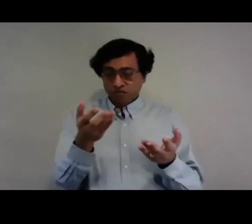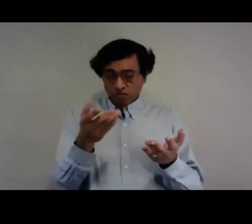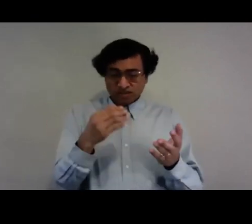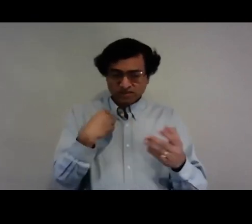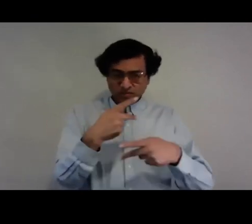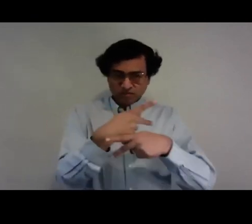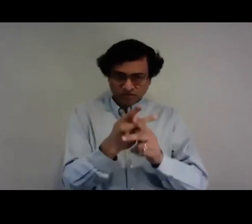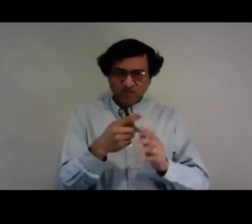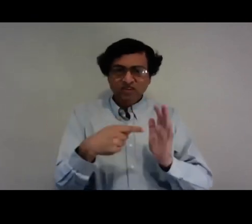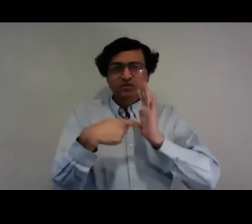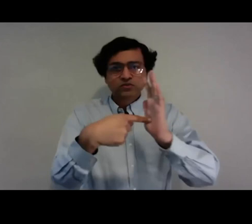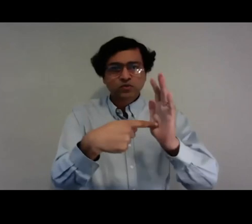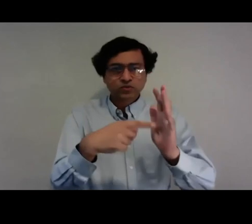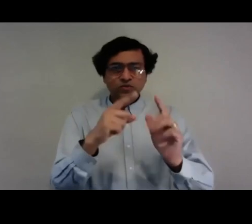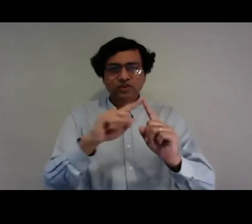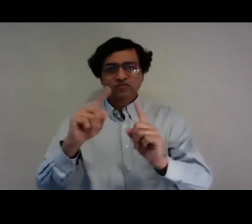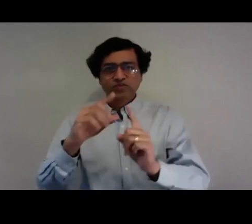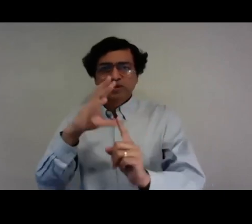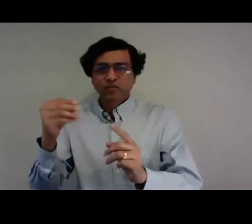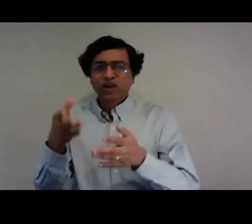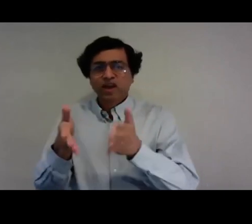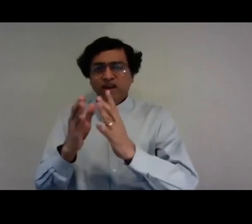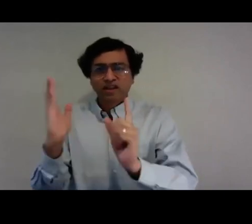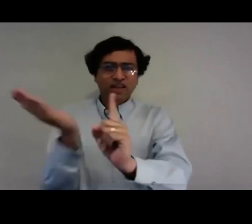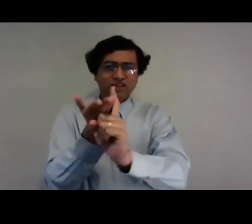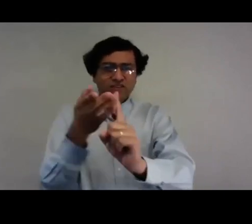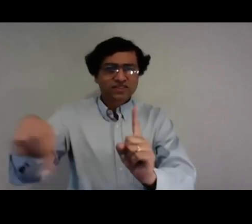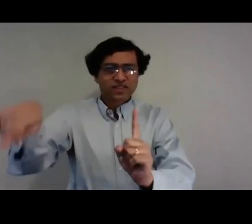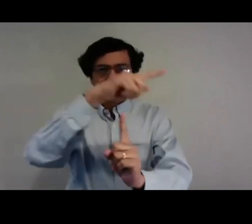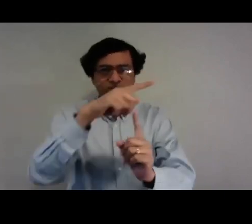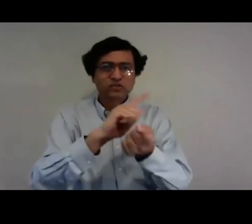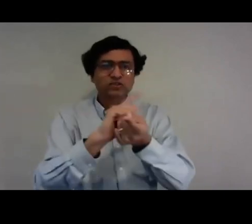I may point to the left, but the person is on the right to a person's view.